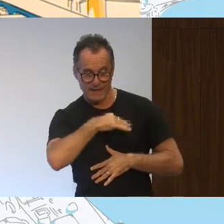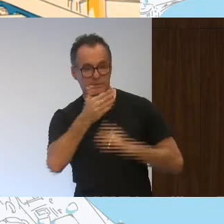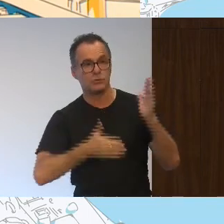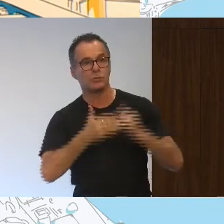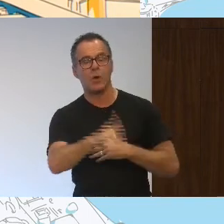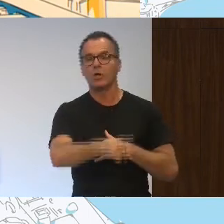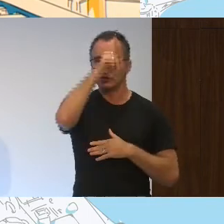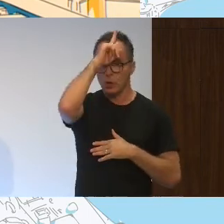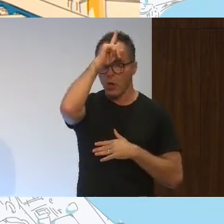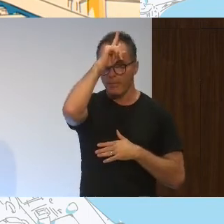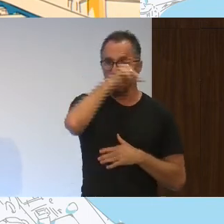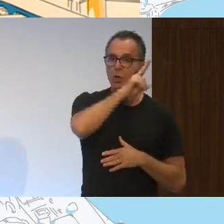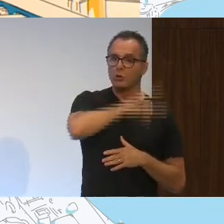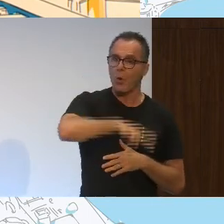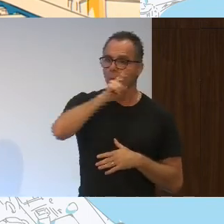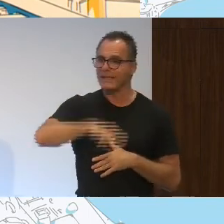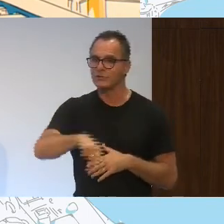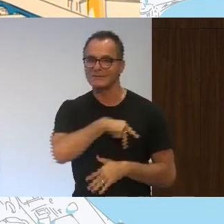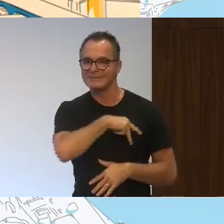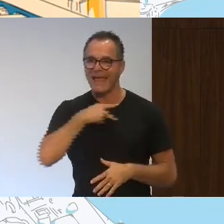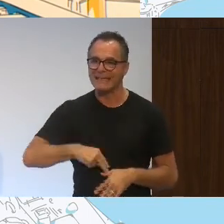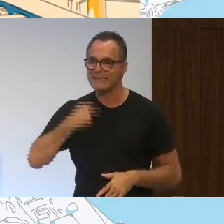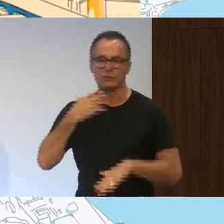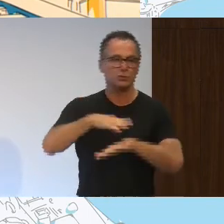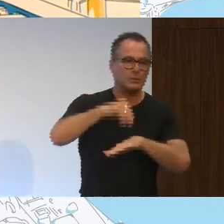Norwegian, Danish, Swedish, Estonian